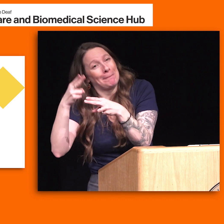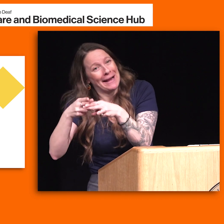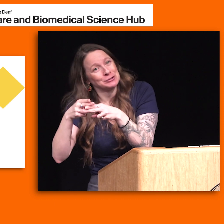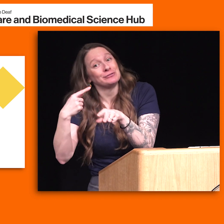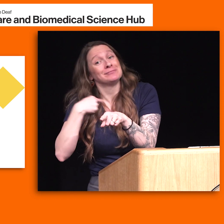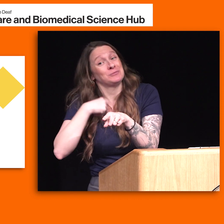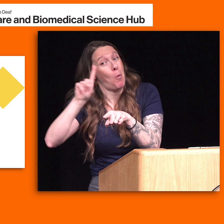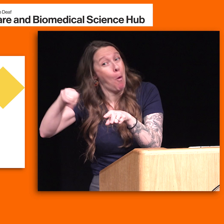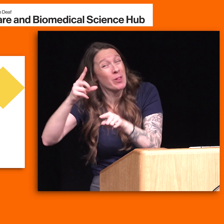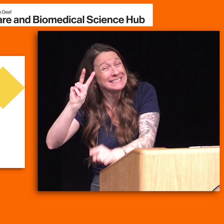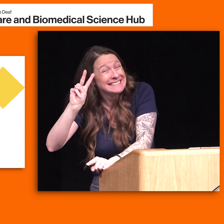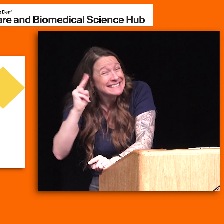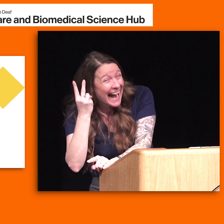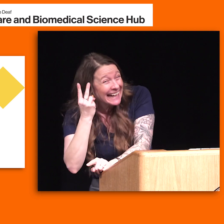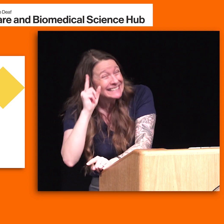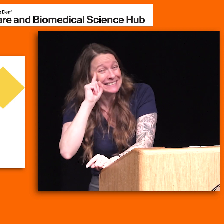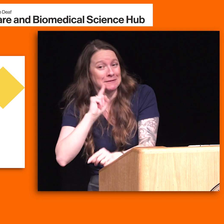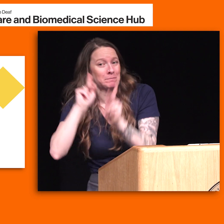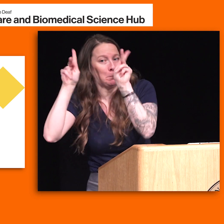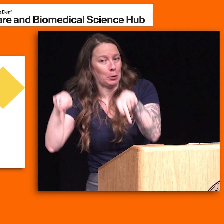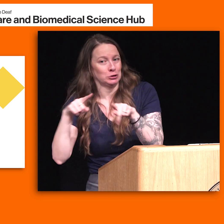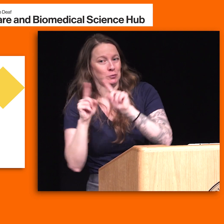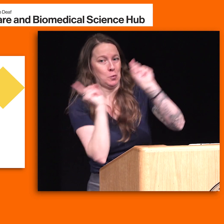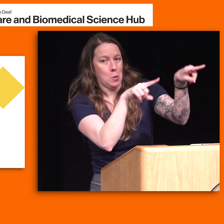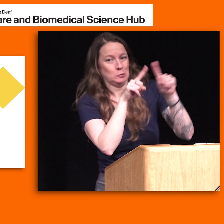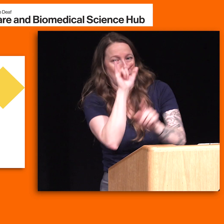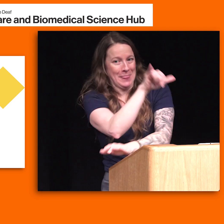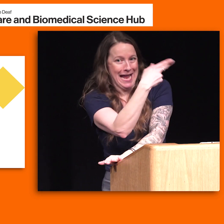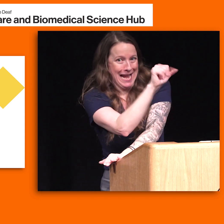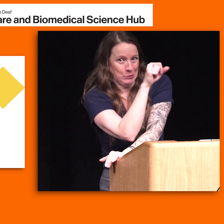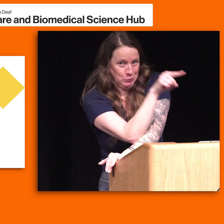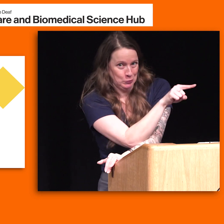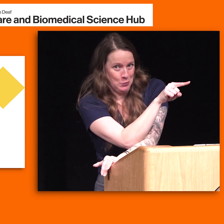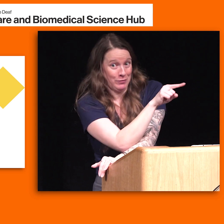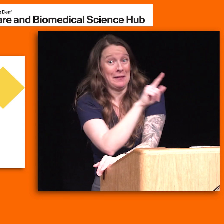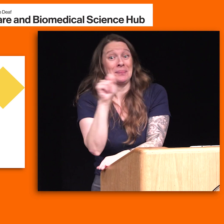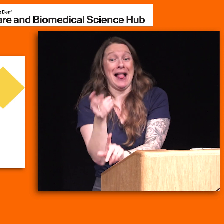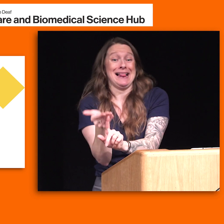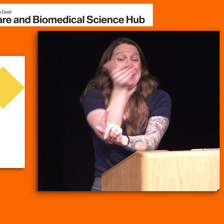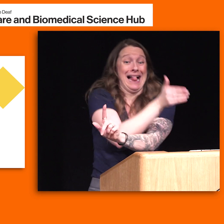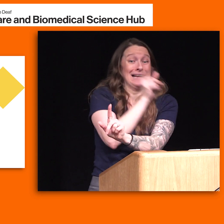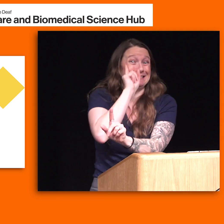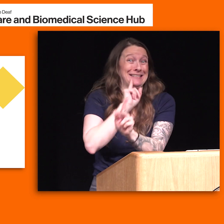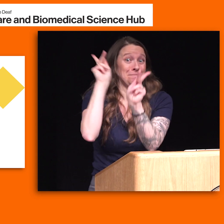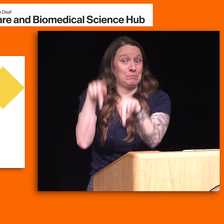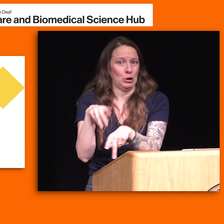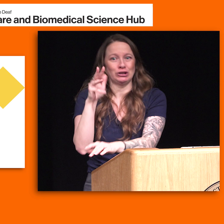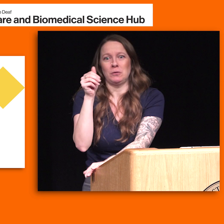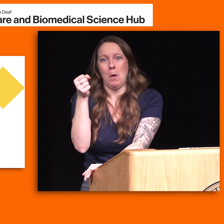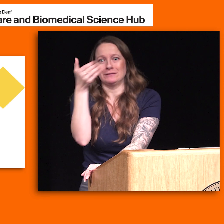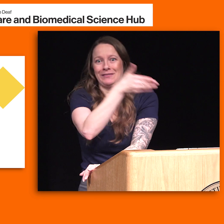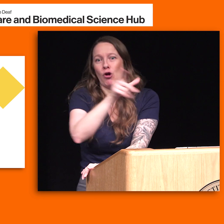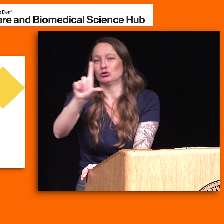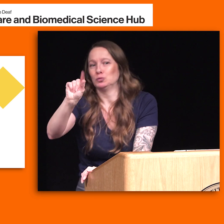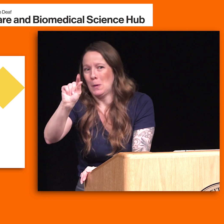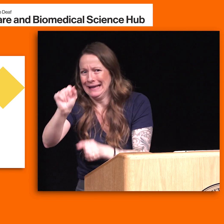And I should also mention I was the only second Deaf person to go to that high school in history. The last time a Deaf--Deaf person was there